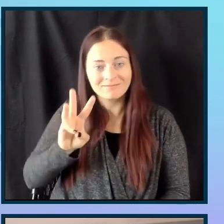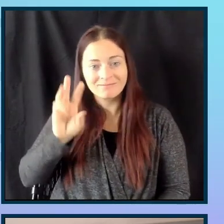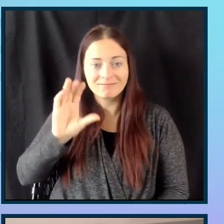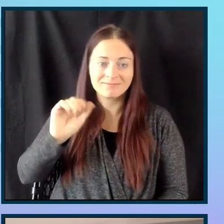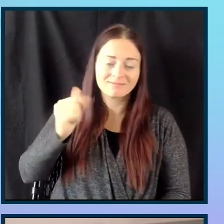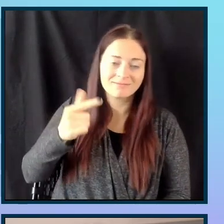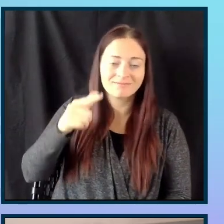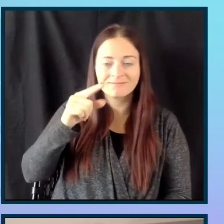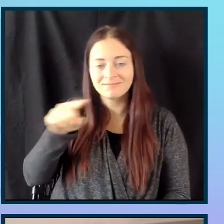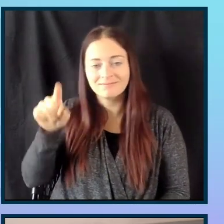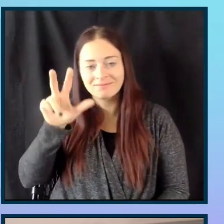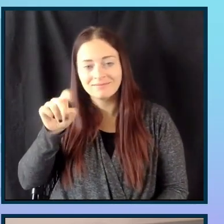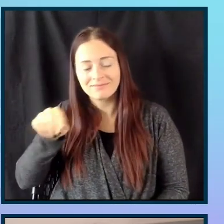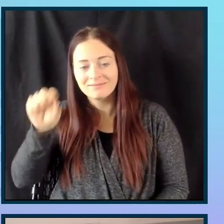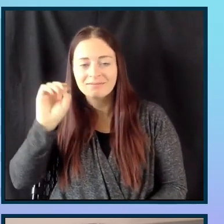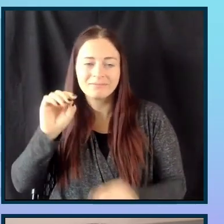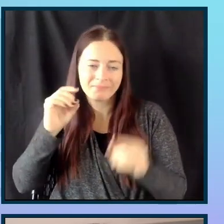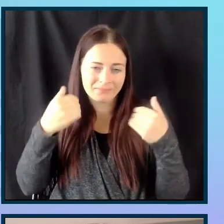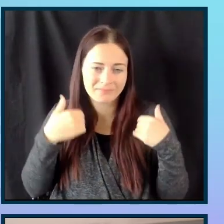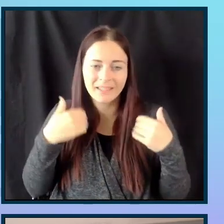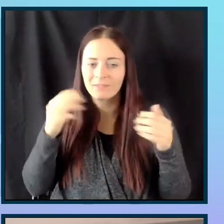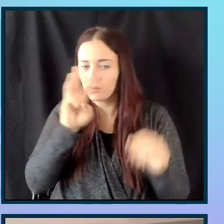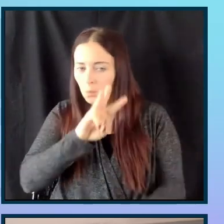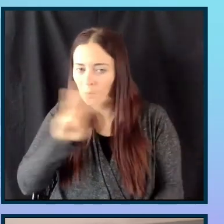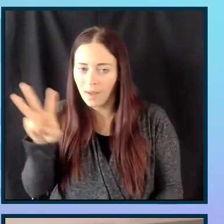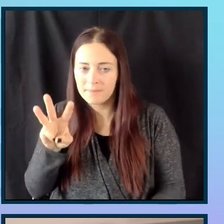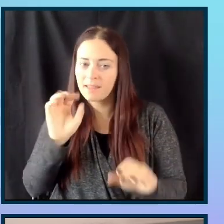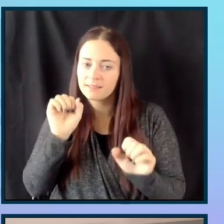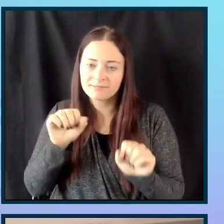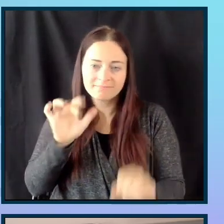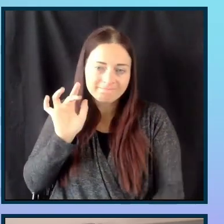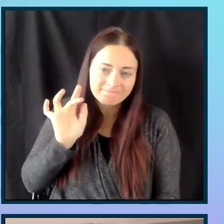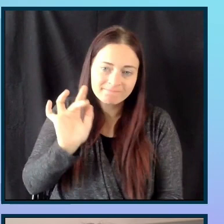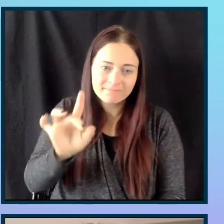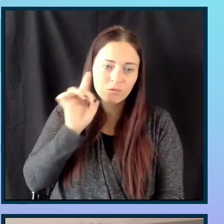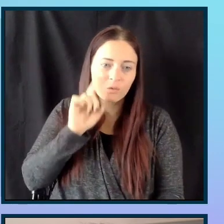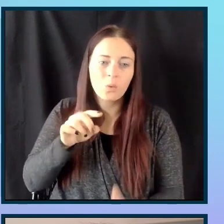on github.com/w3c/silver/issues.